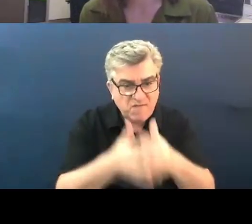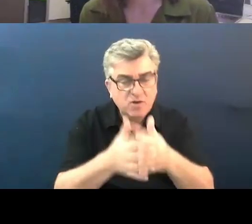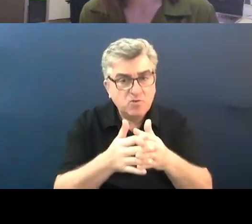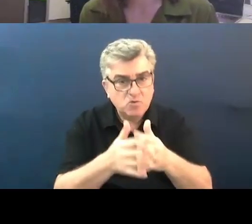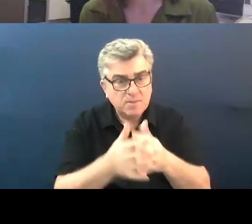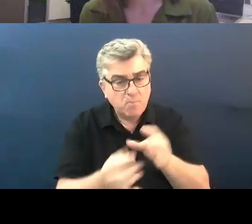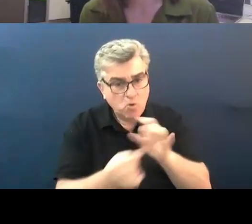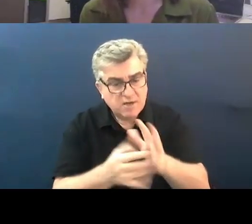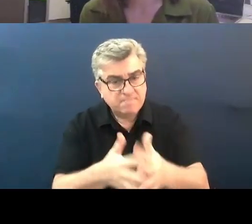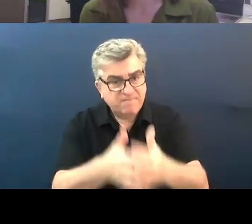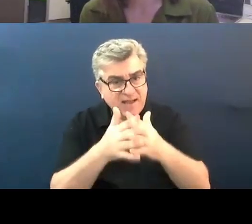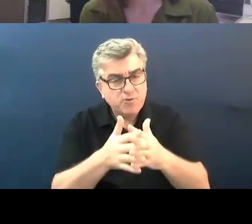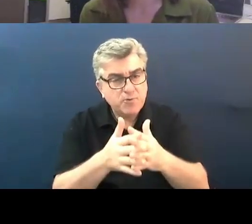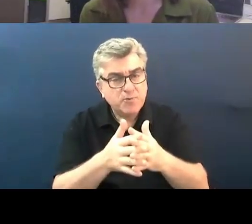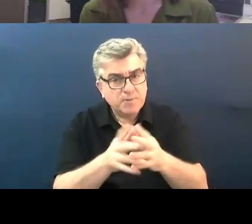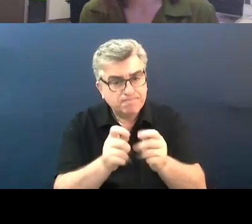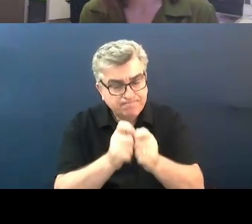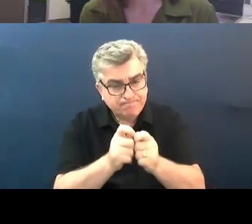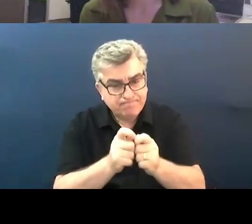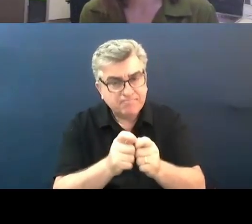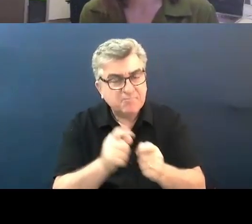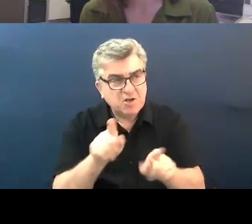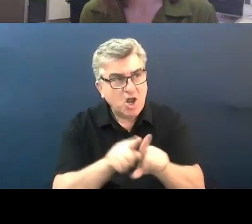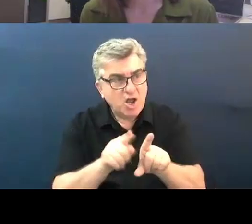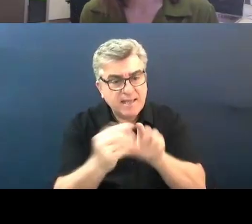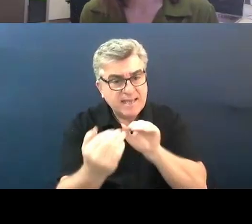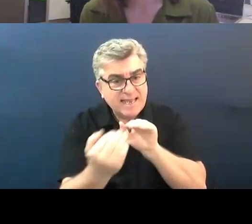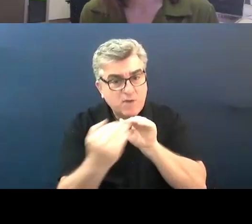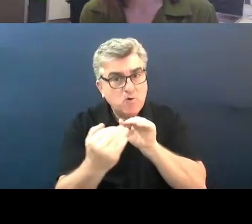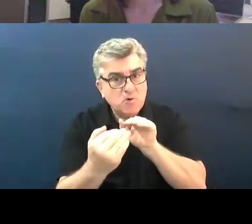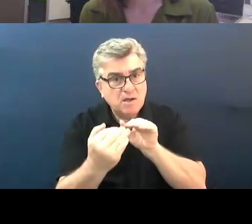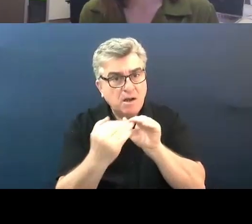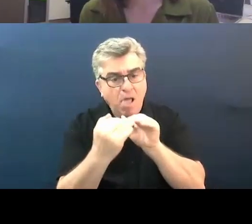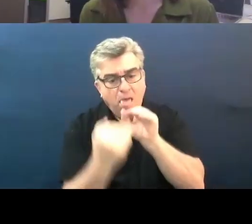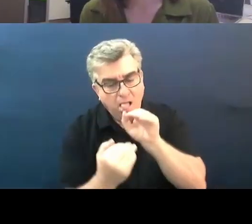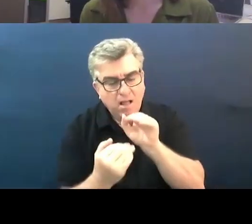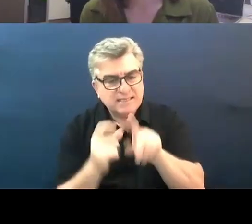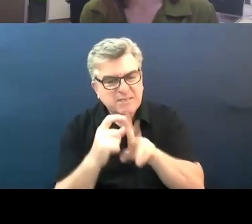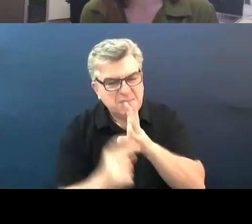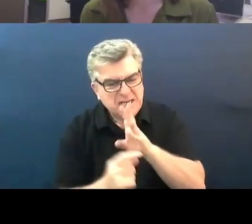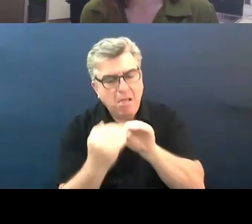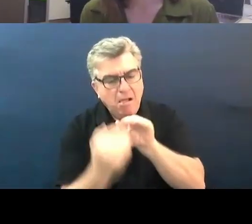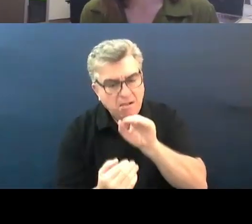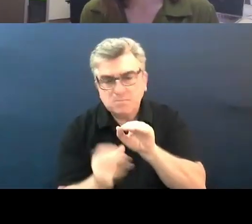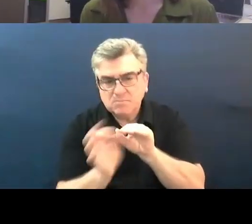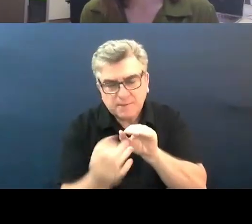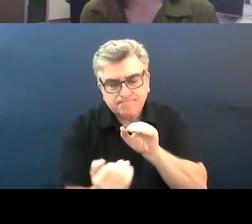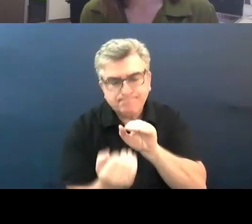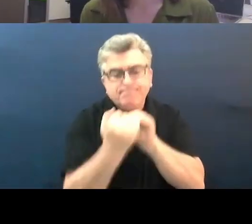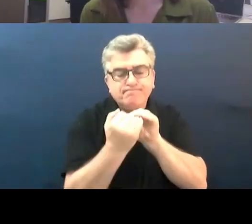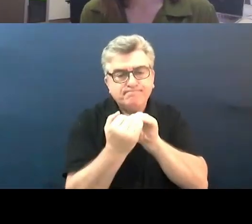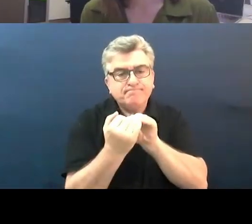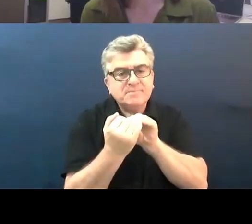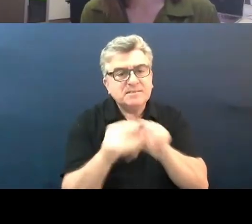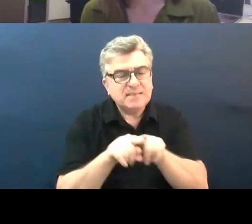as an equal citizen with rights to access to quality healthcare. So,